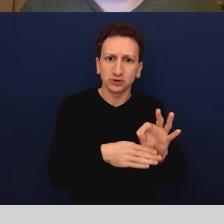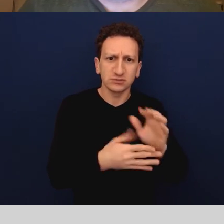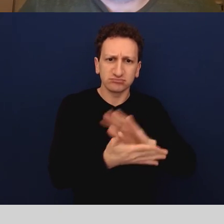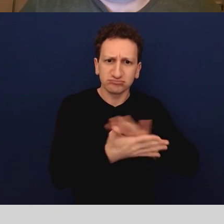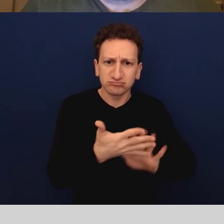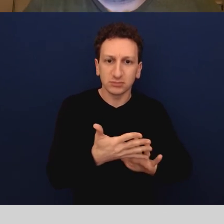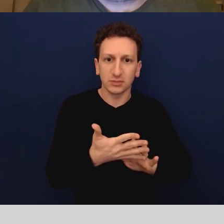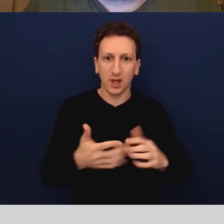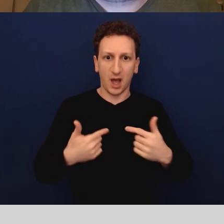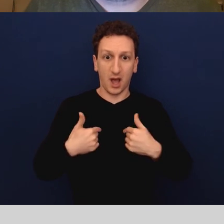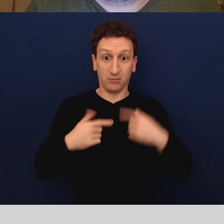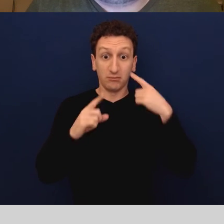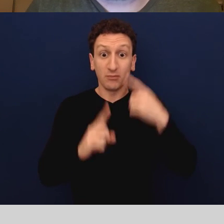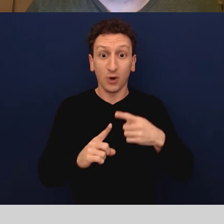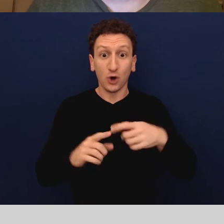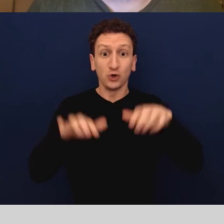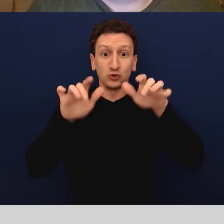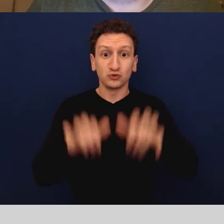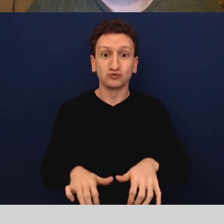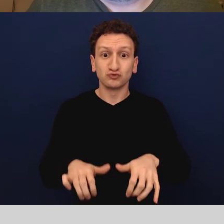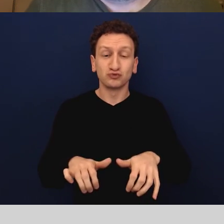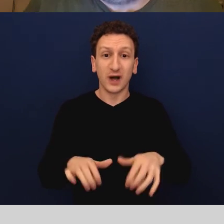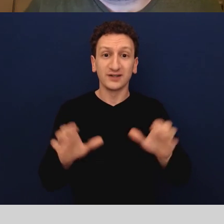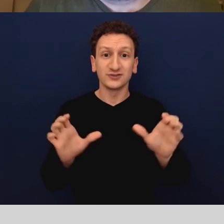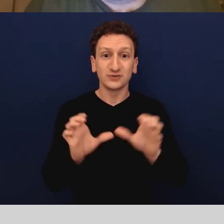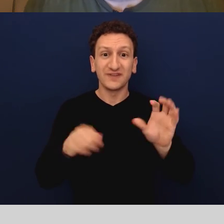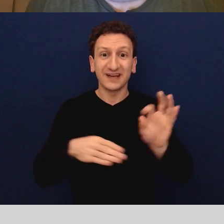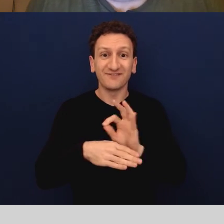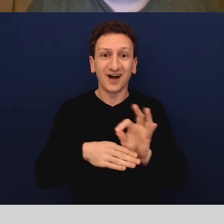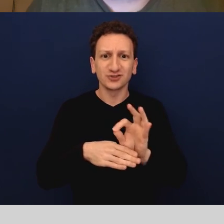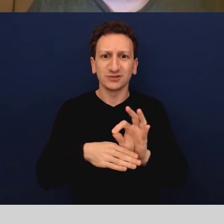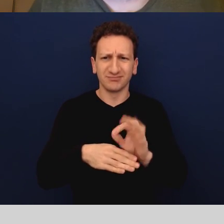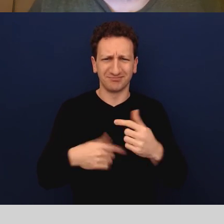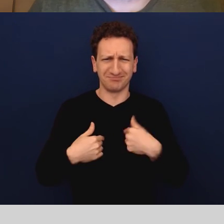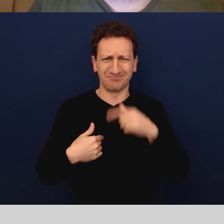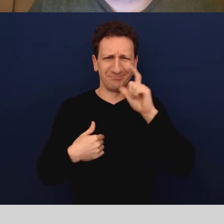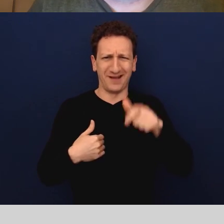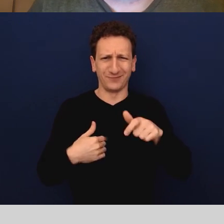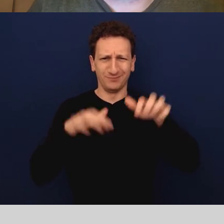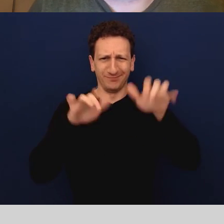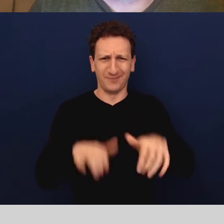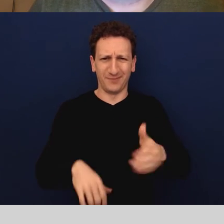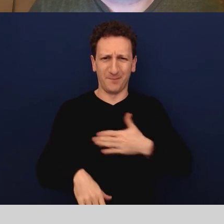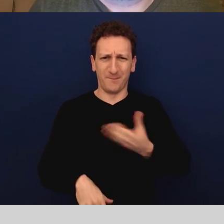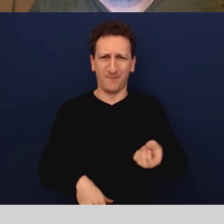Our job was not to write a dispatching library. Because of that, we did a poor job writing a dispatching library.